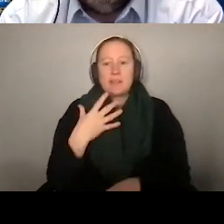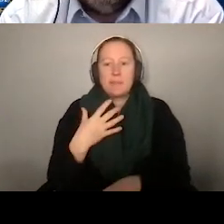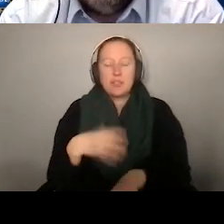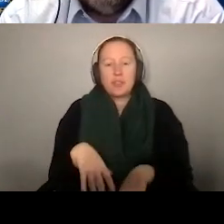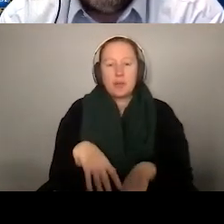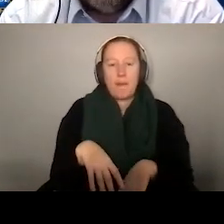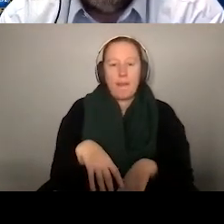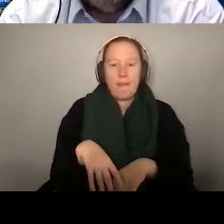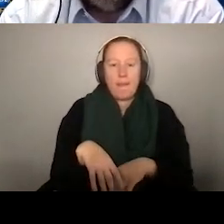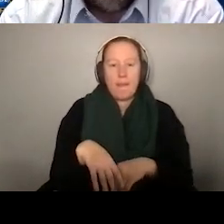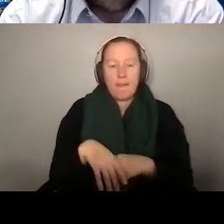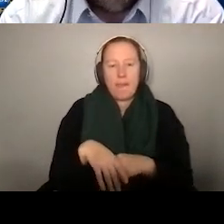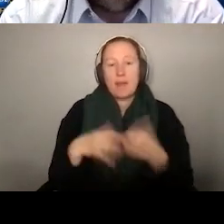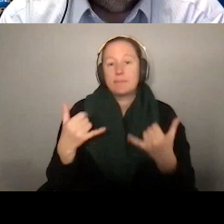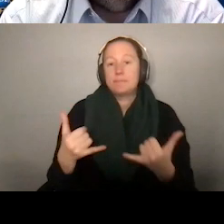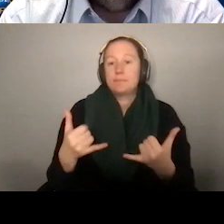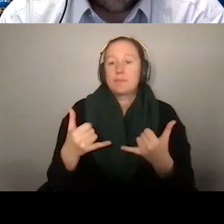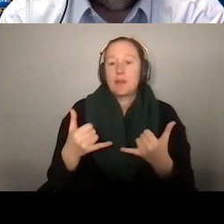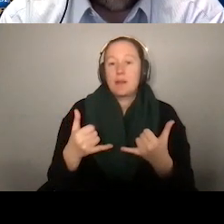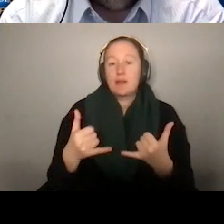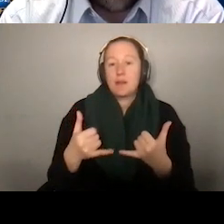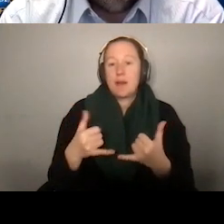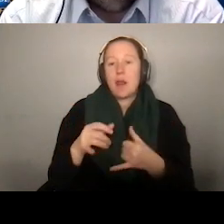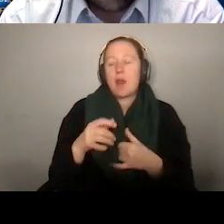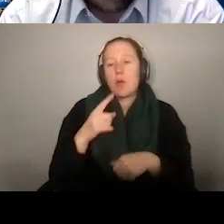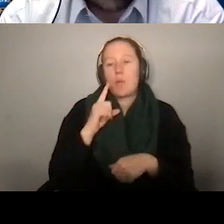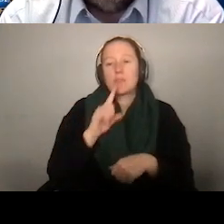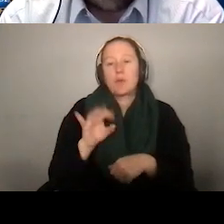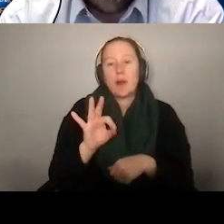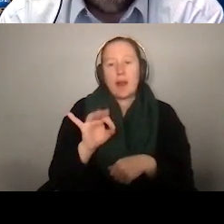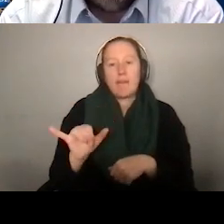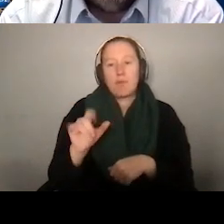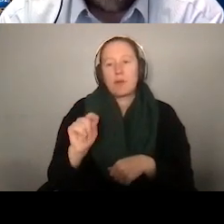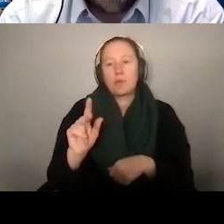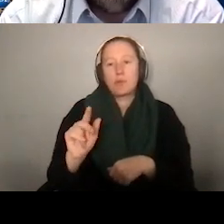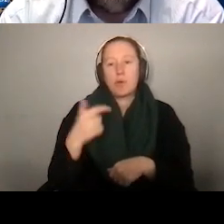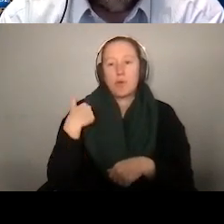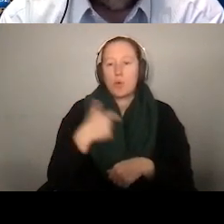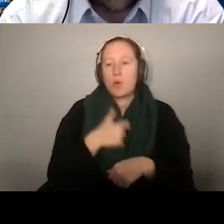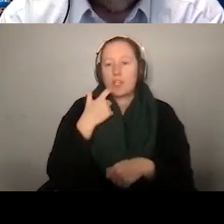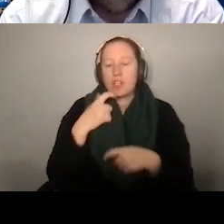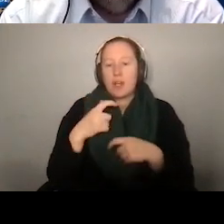The most recent submission was just for FY '23. We were just wrapping it up last month in November.